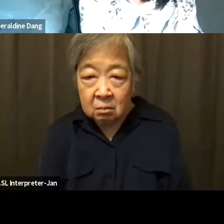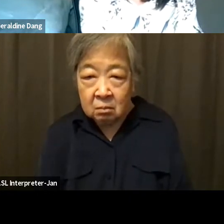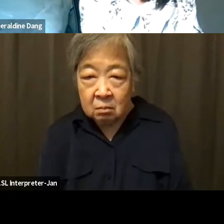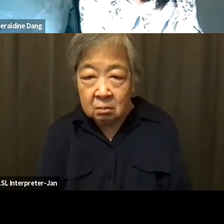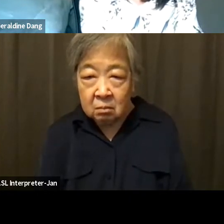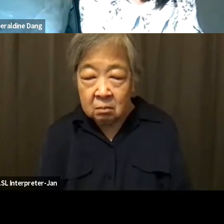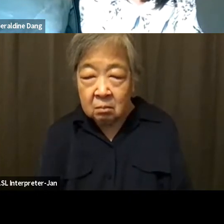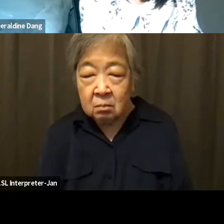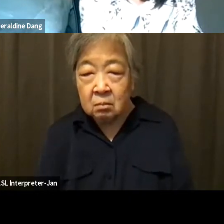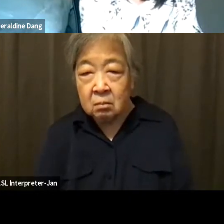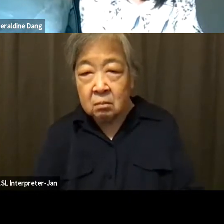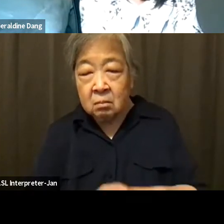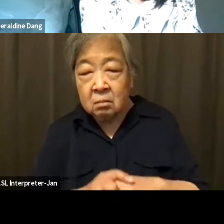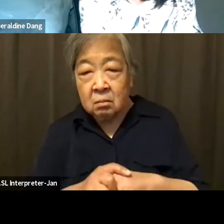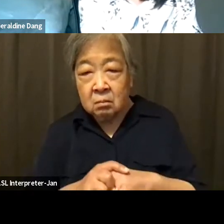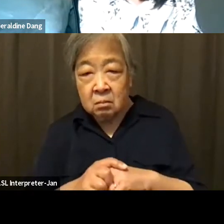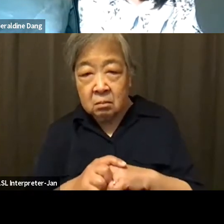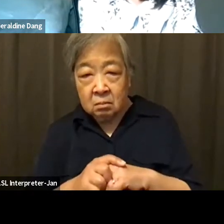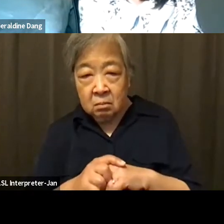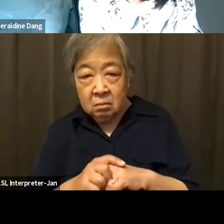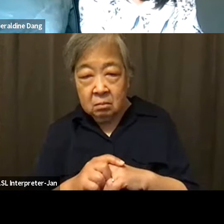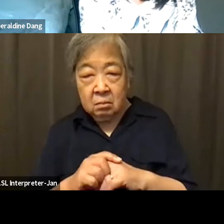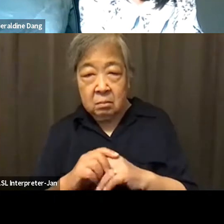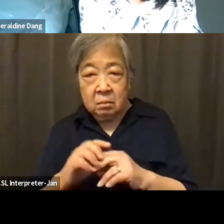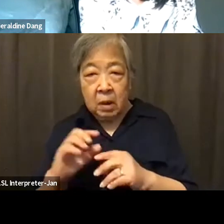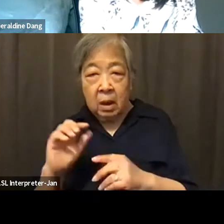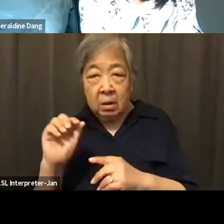confident in myself.